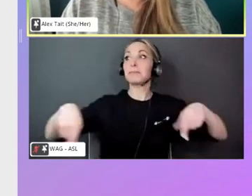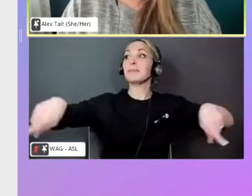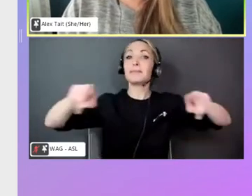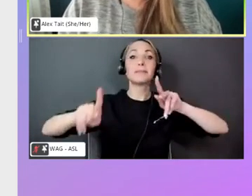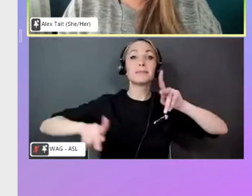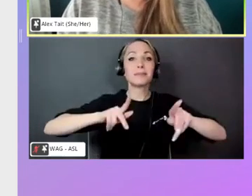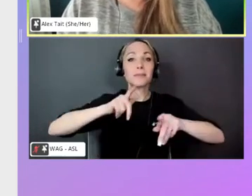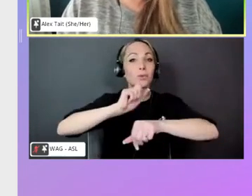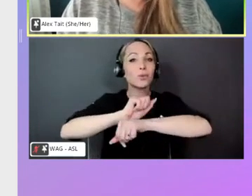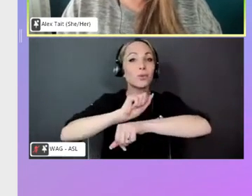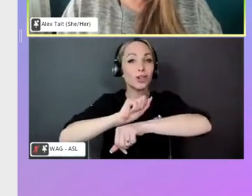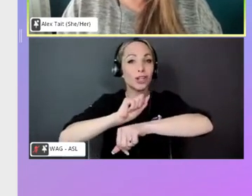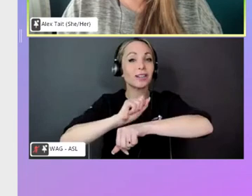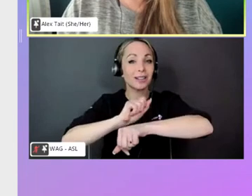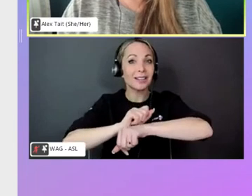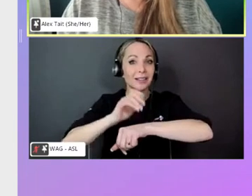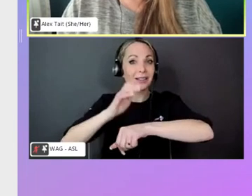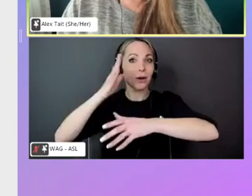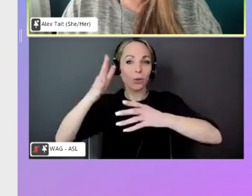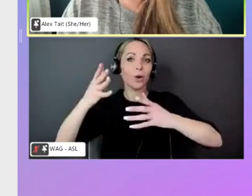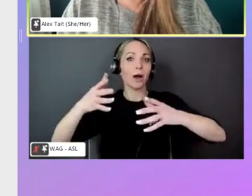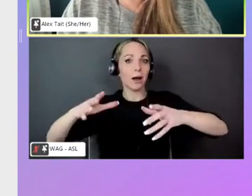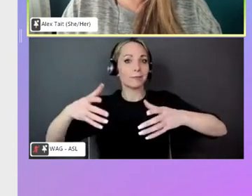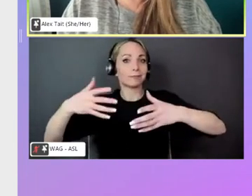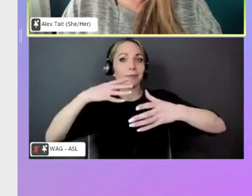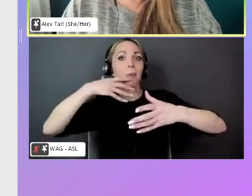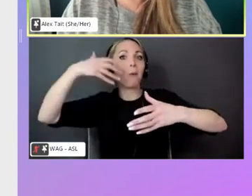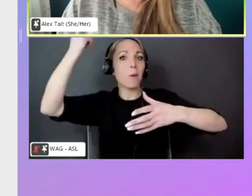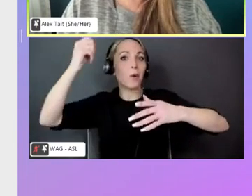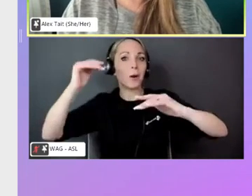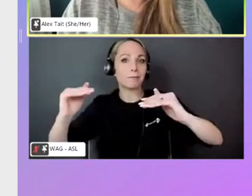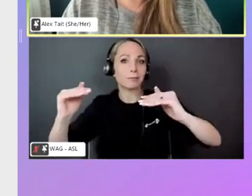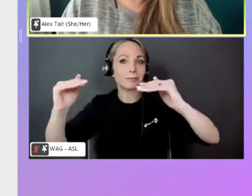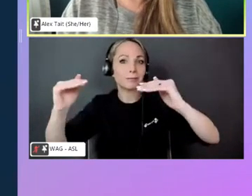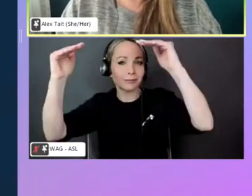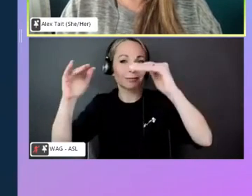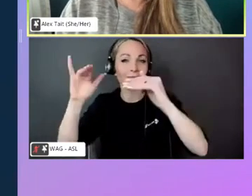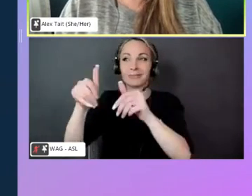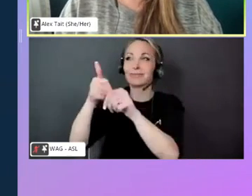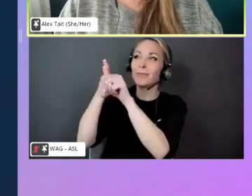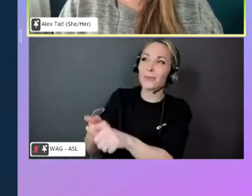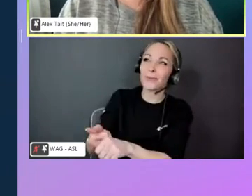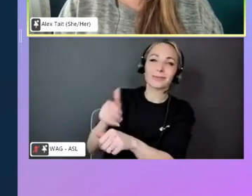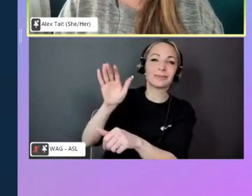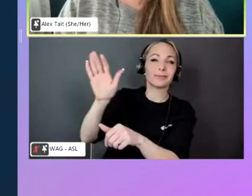only 3.5, so half of working aged people for each person